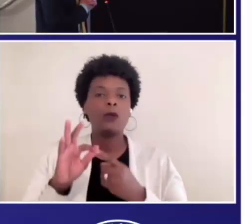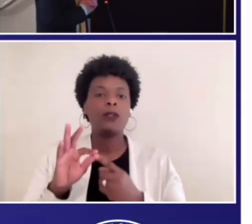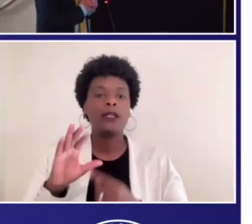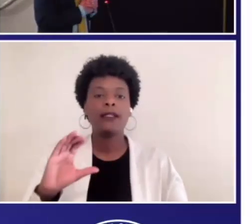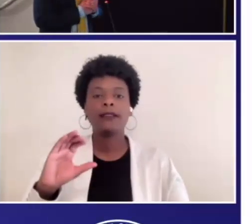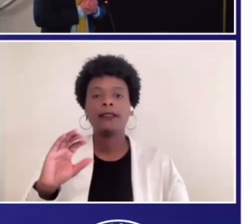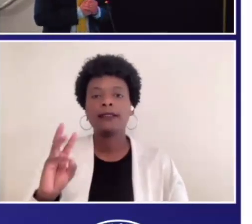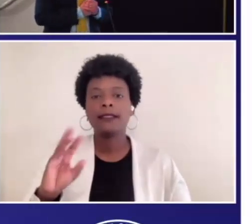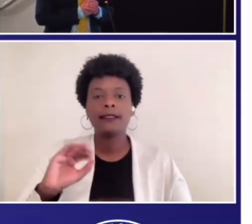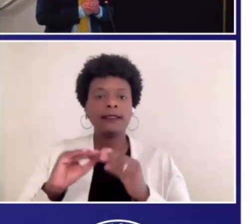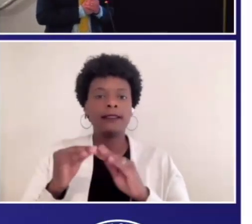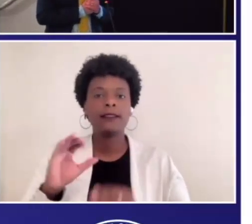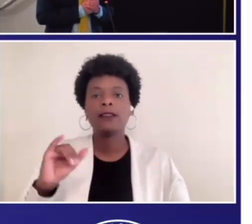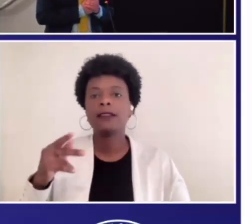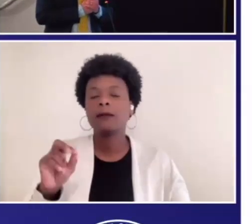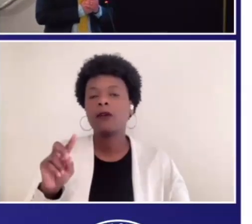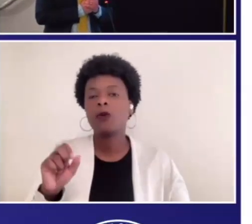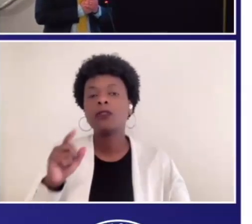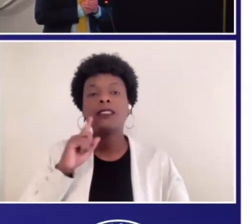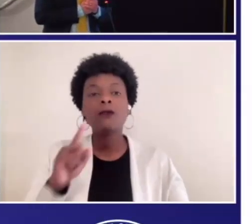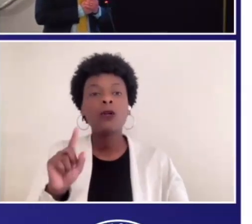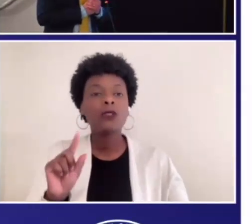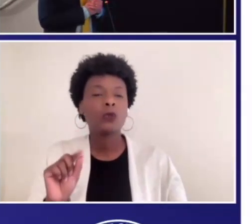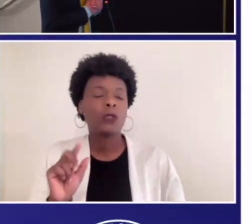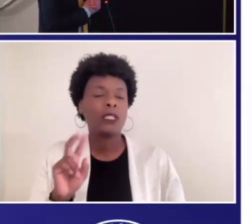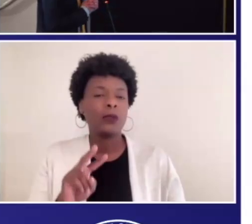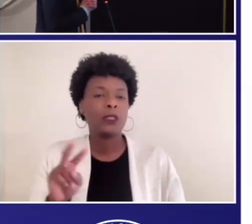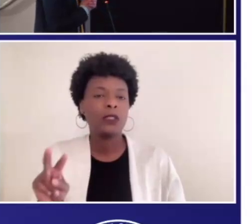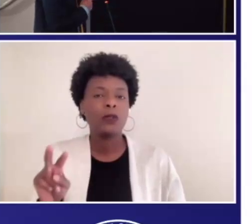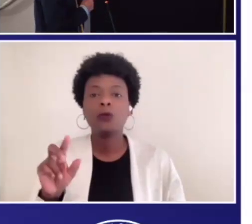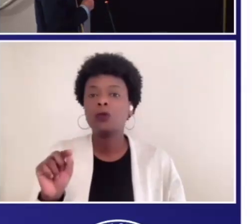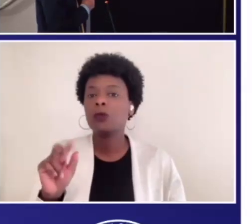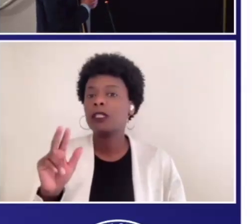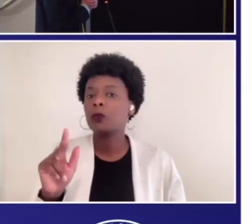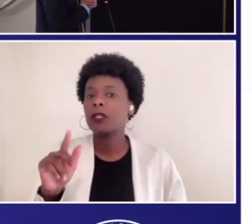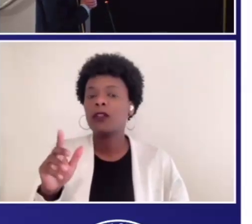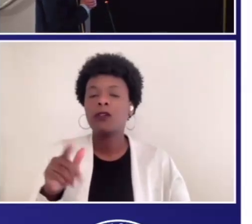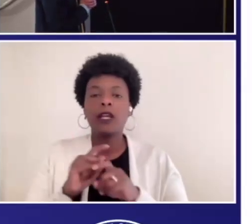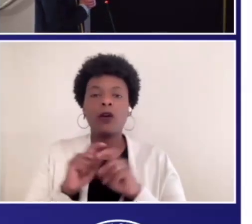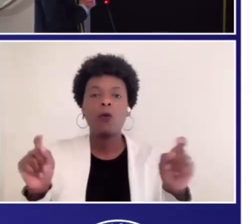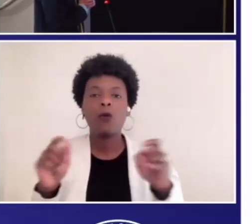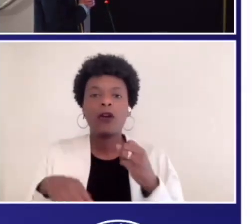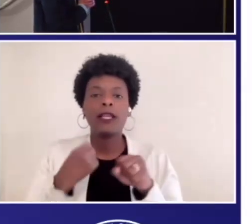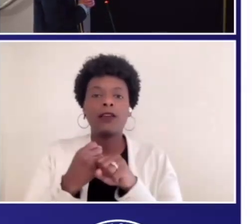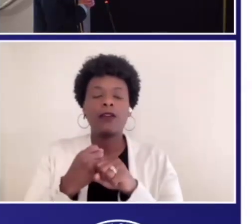All of this data is for the 2022-2023 award year. And you can see that the chart